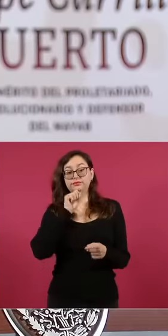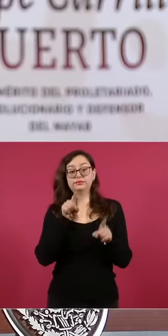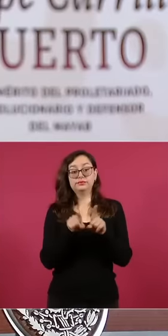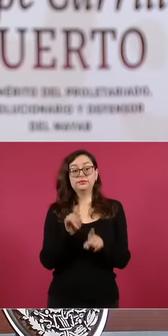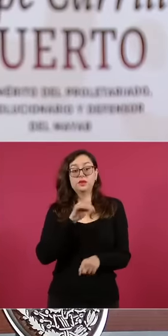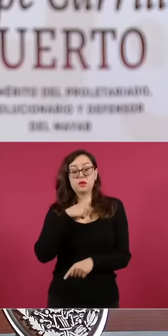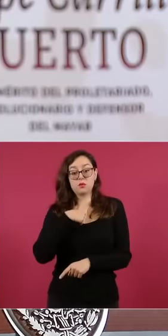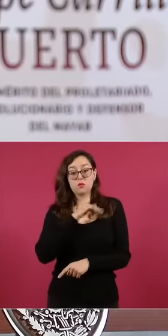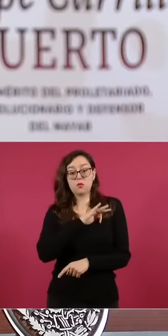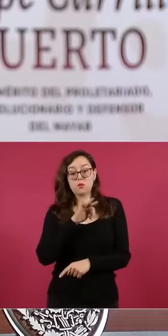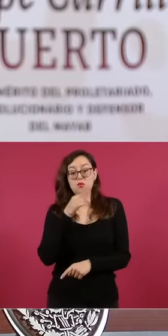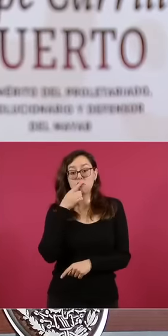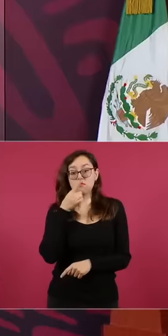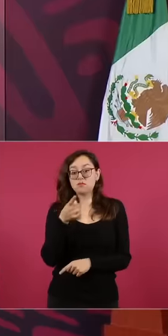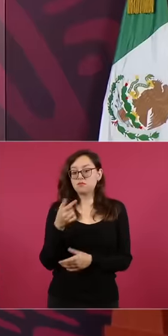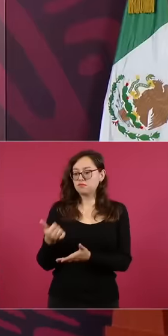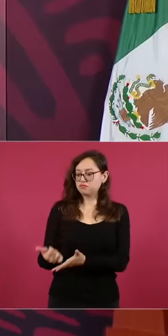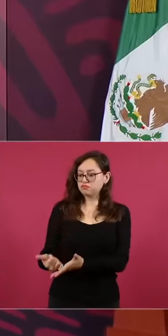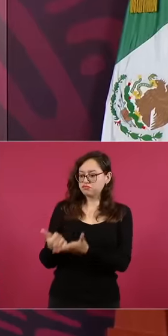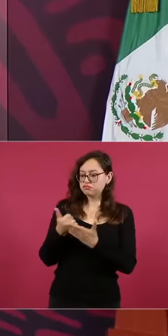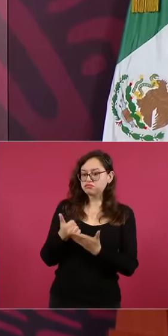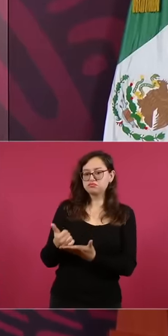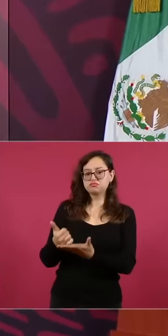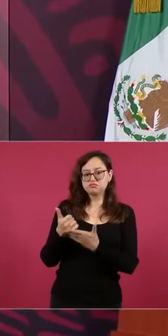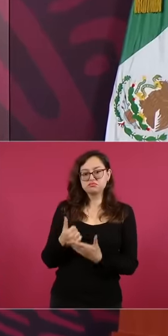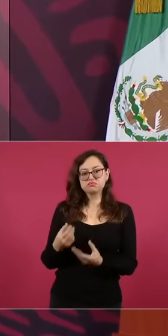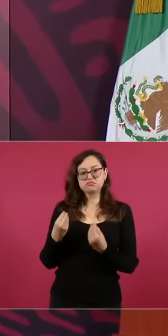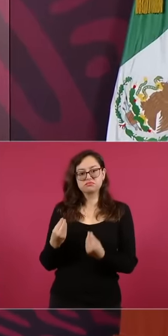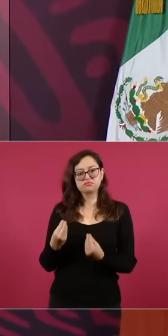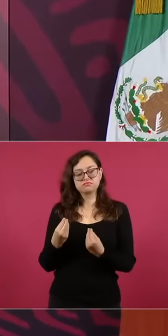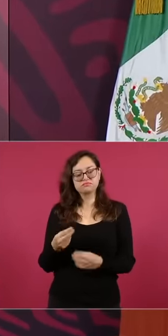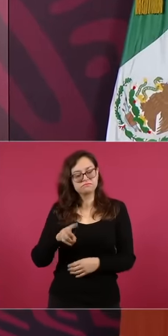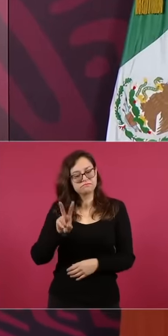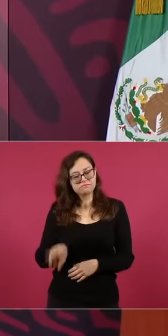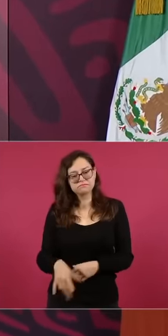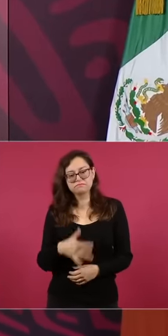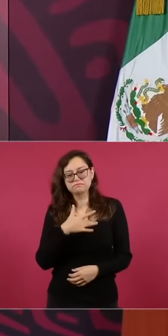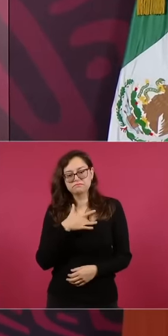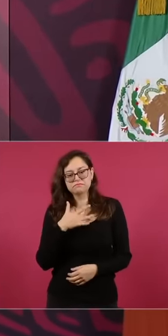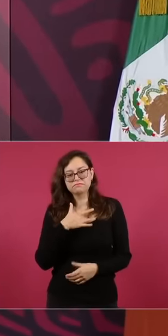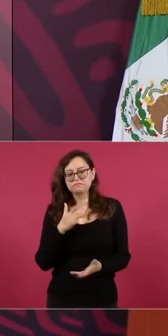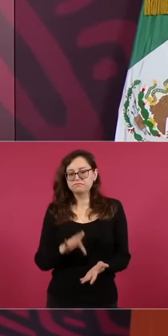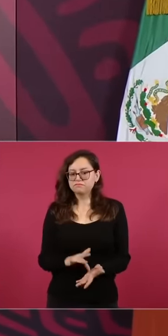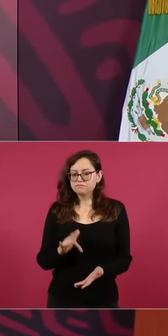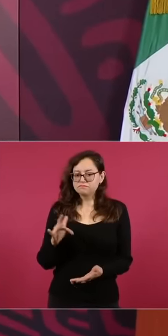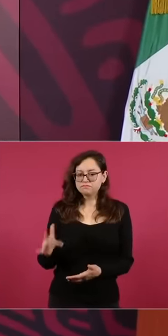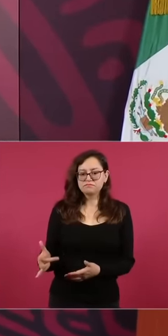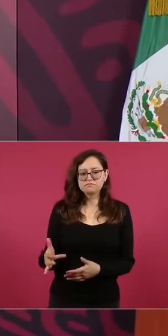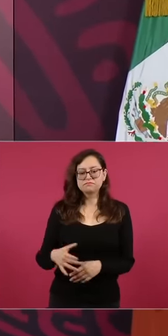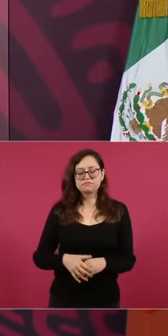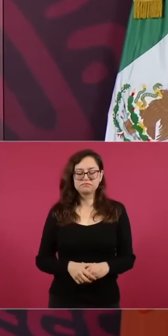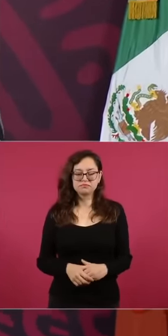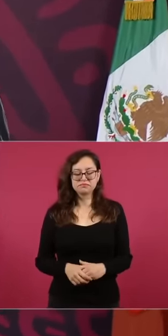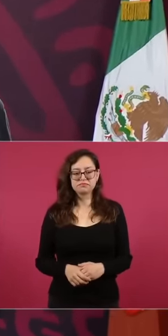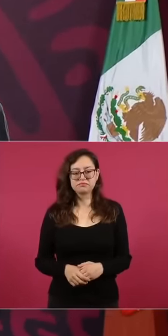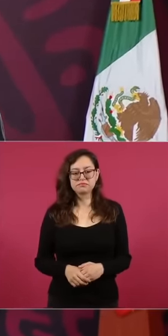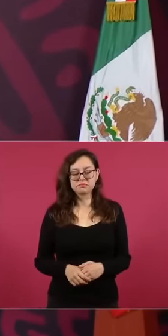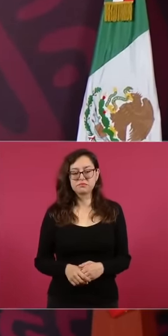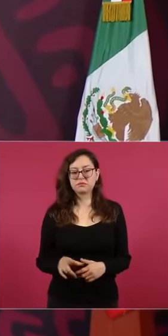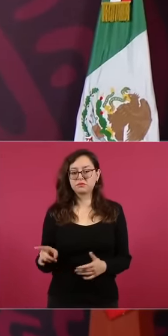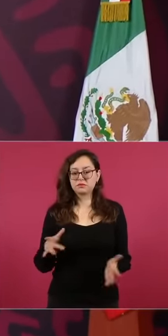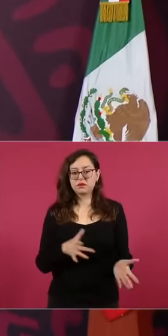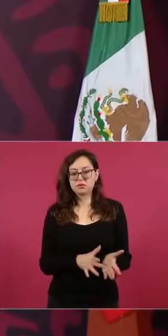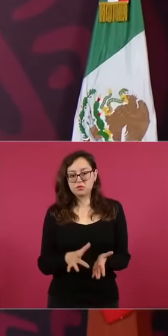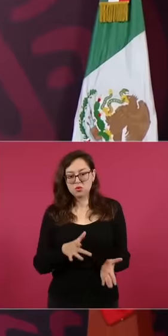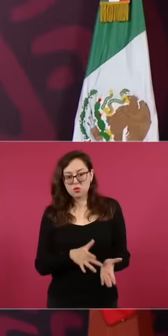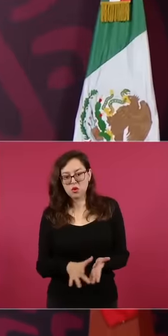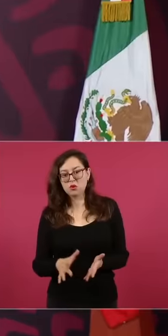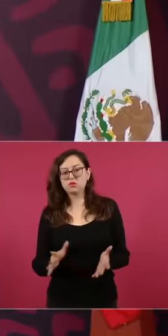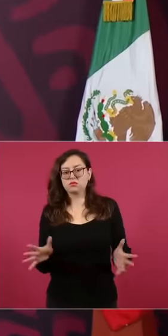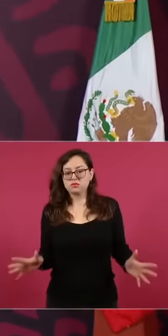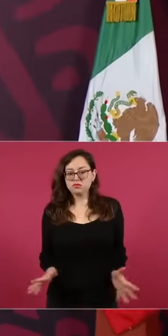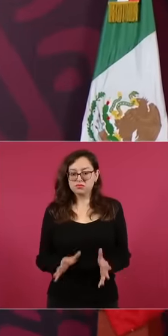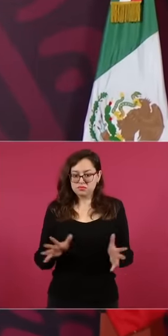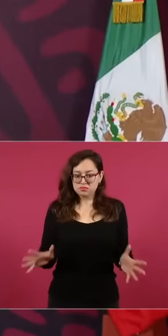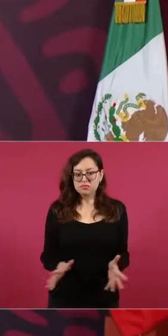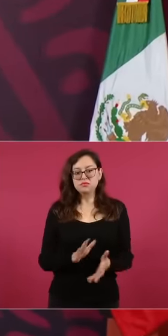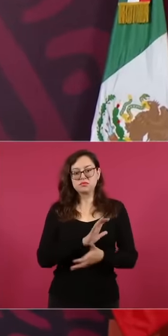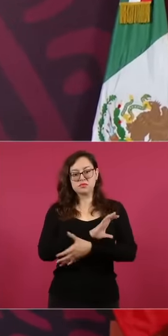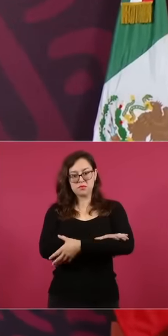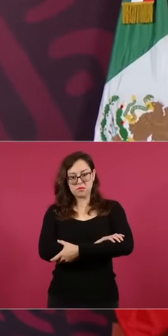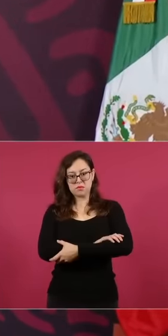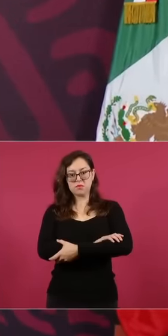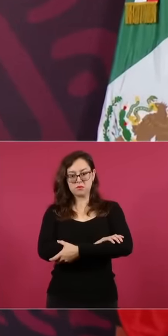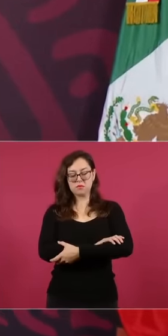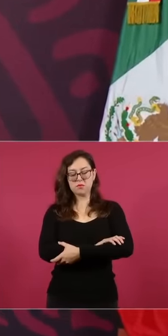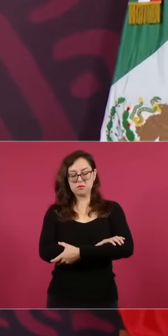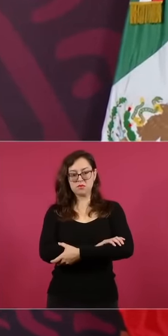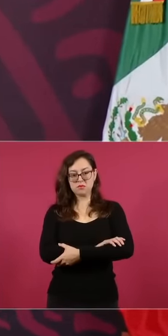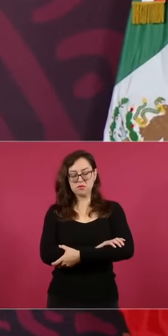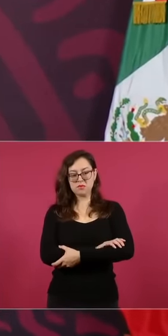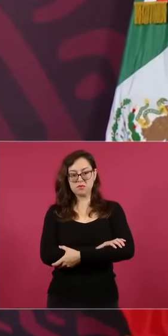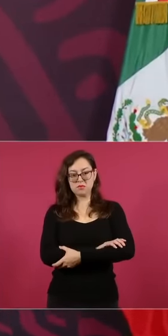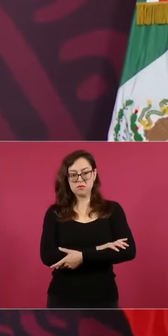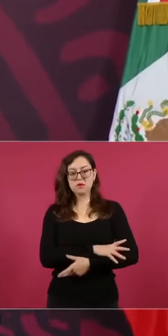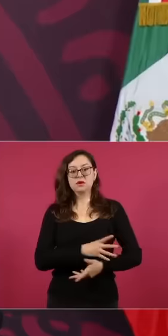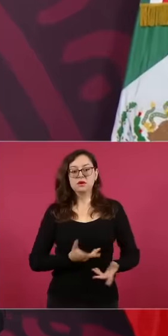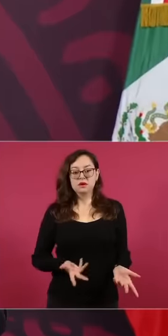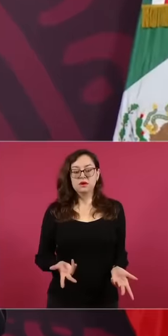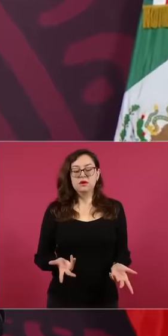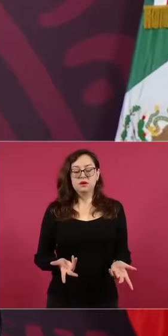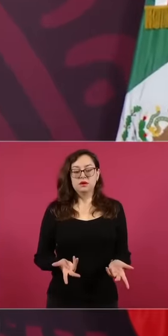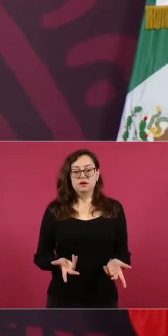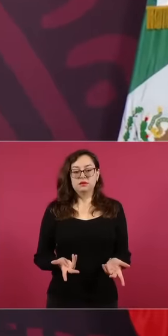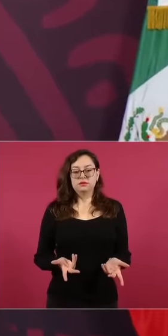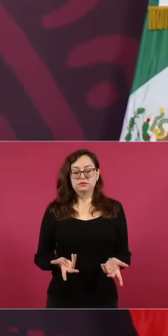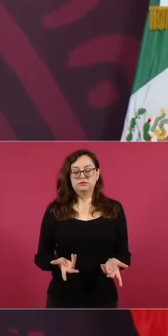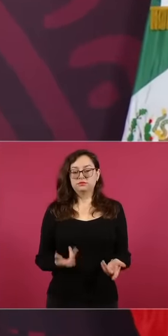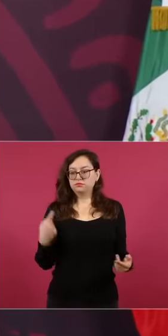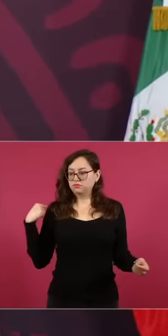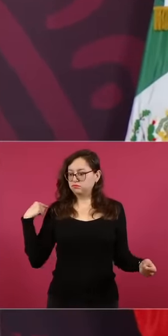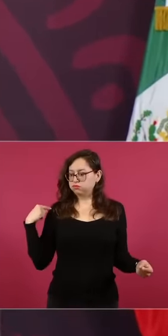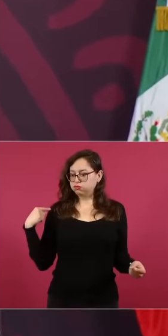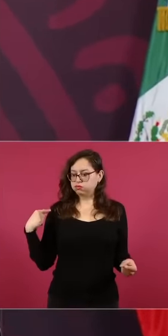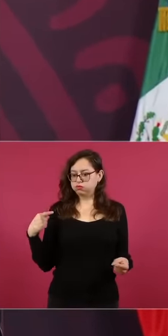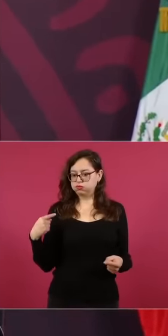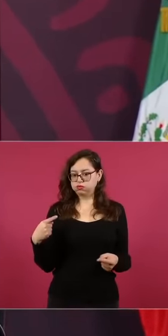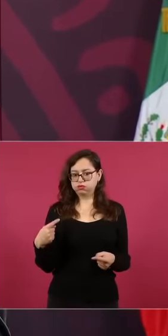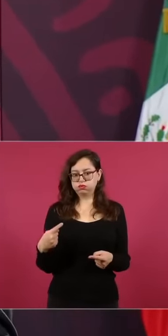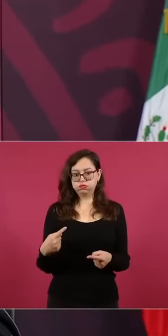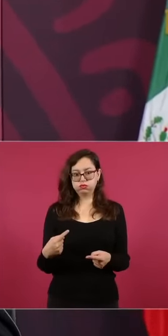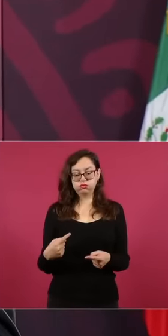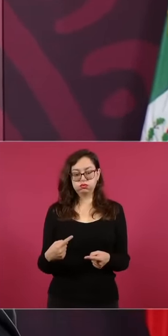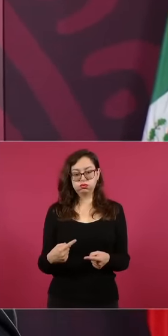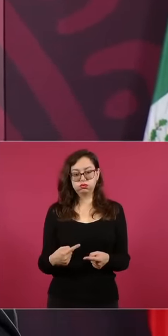and that I thank her with all my heart. Your support, your solidarity throughout this journey, throughout this